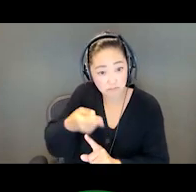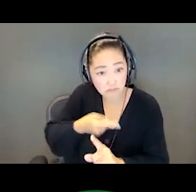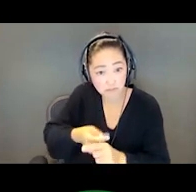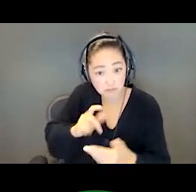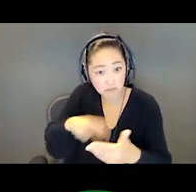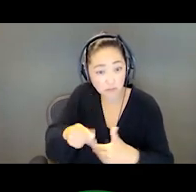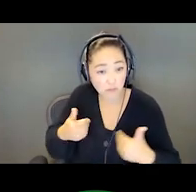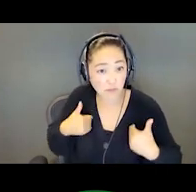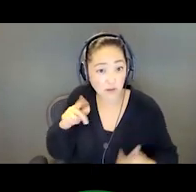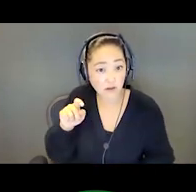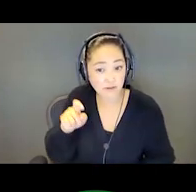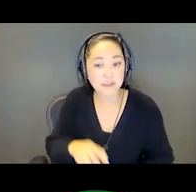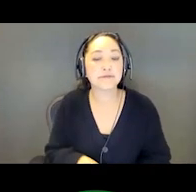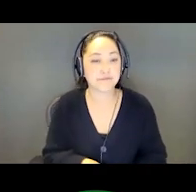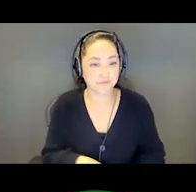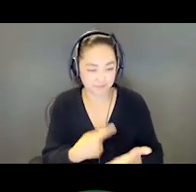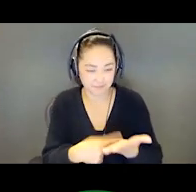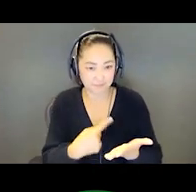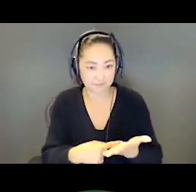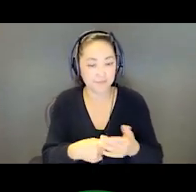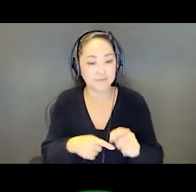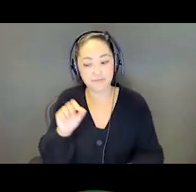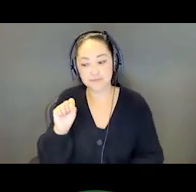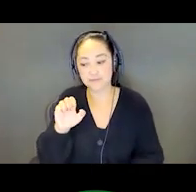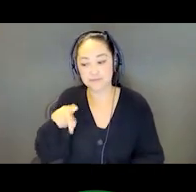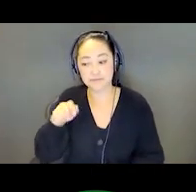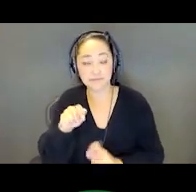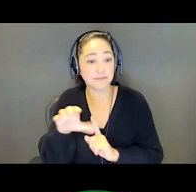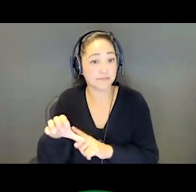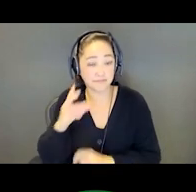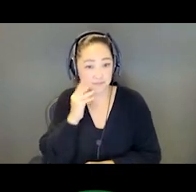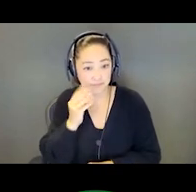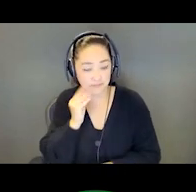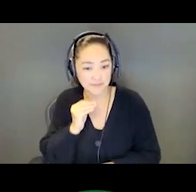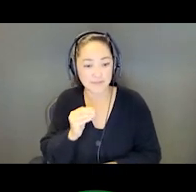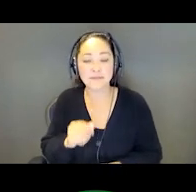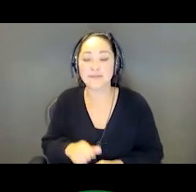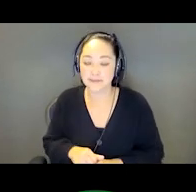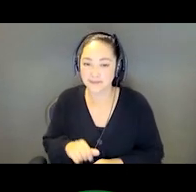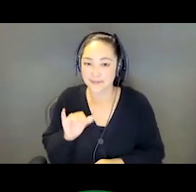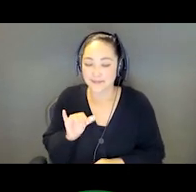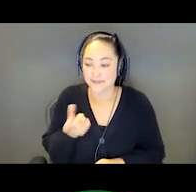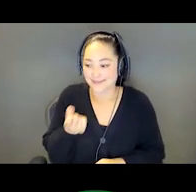Yes, so I talked about our CPAC experience. People have to understand that we're, still a startup.